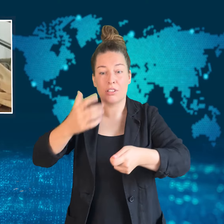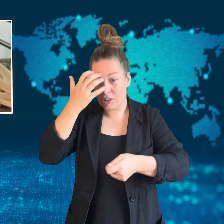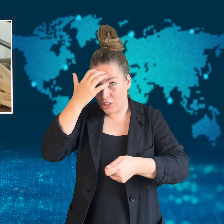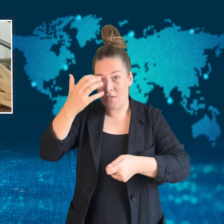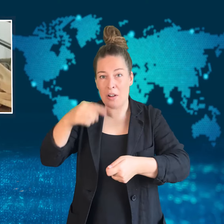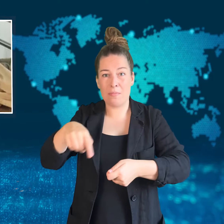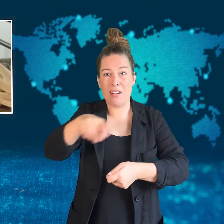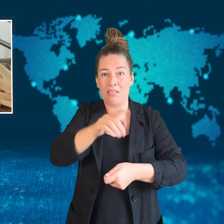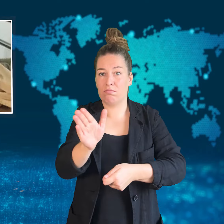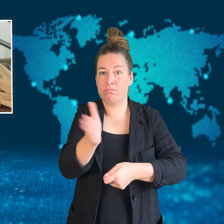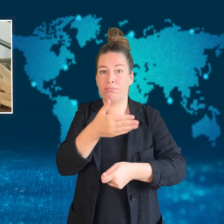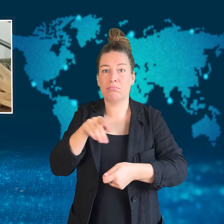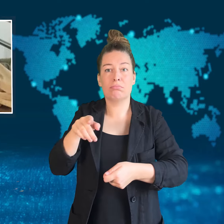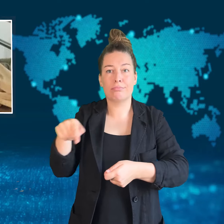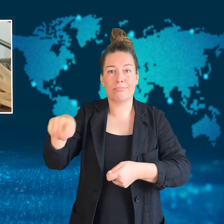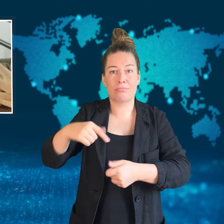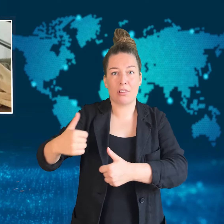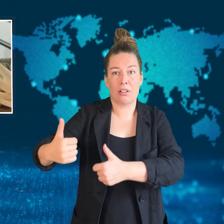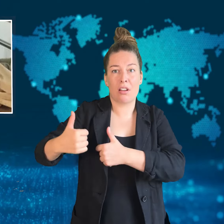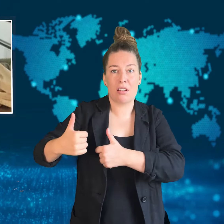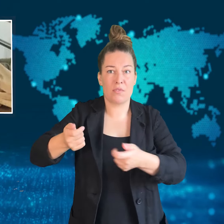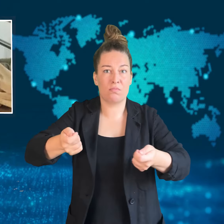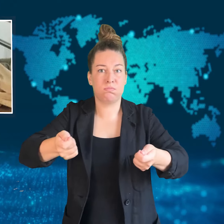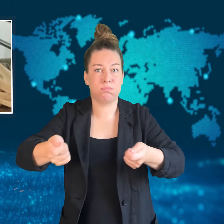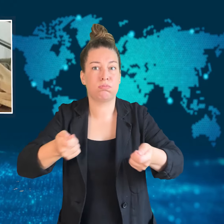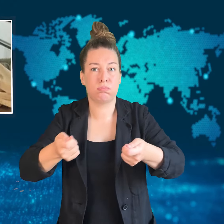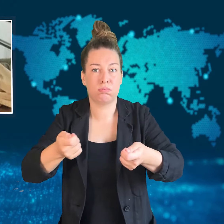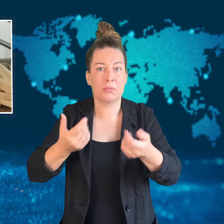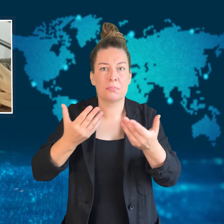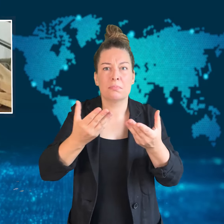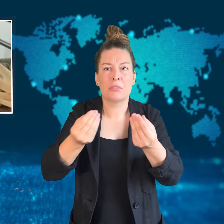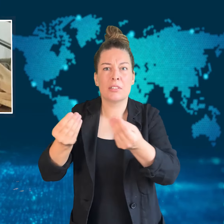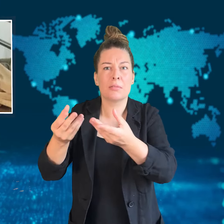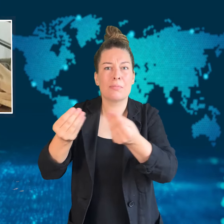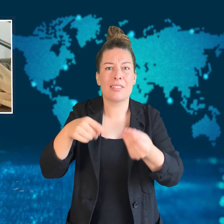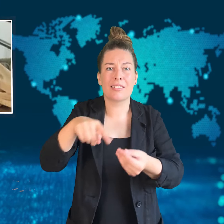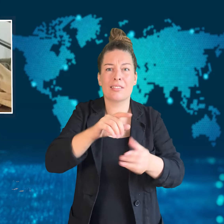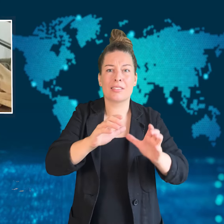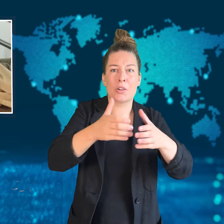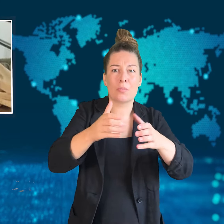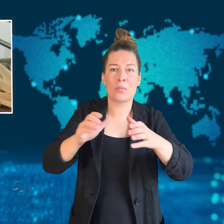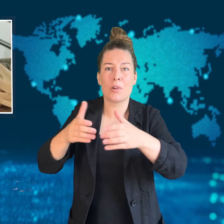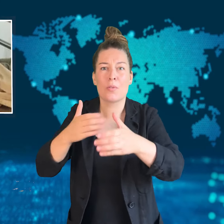Other armed groups have fought for control without success.